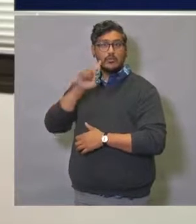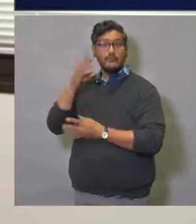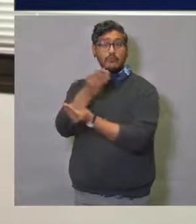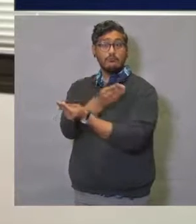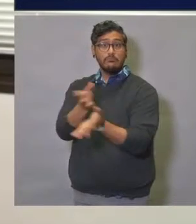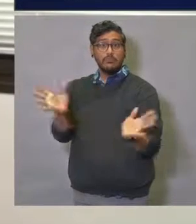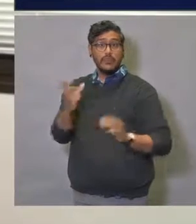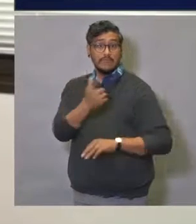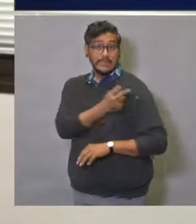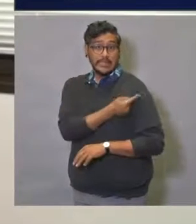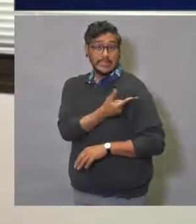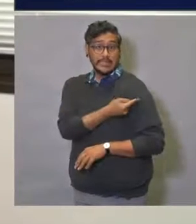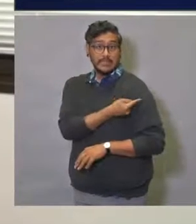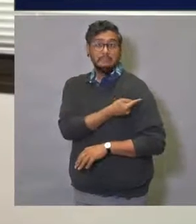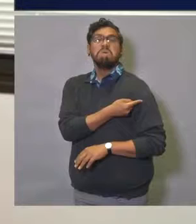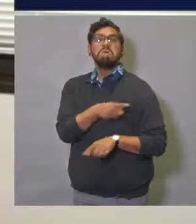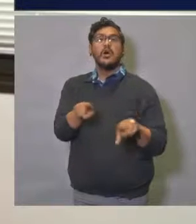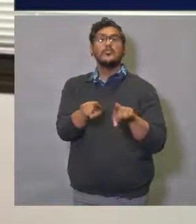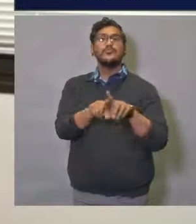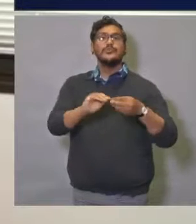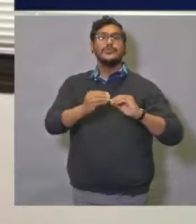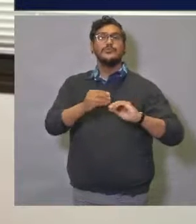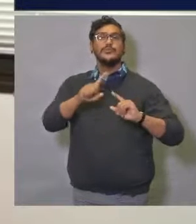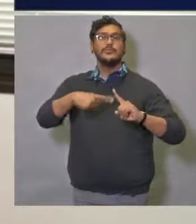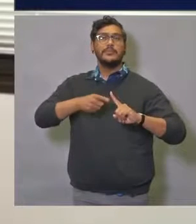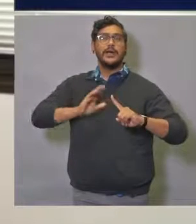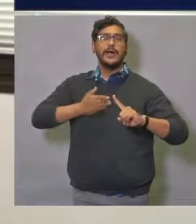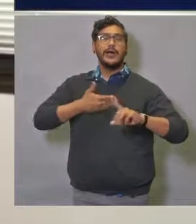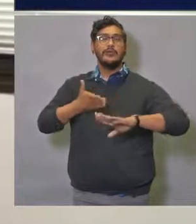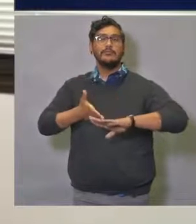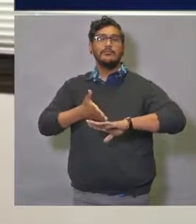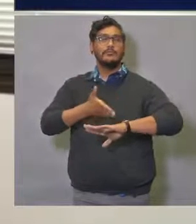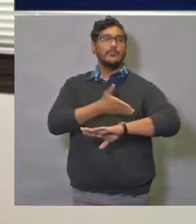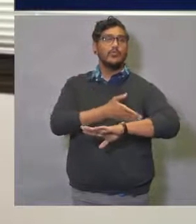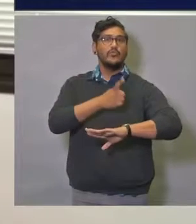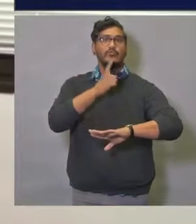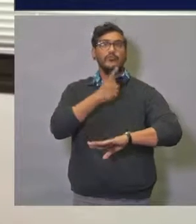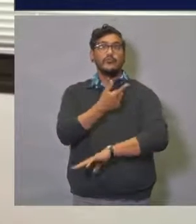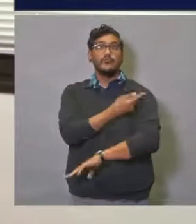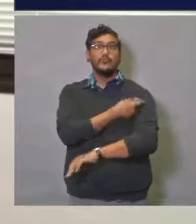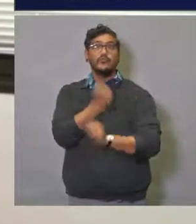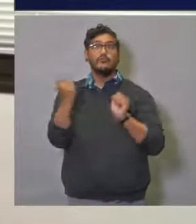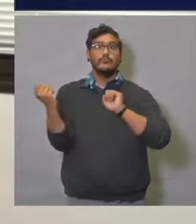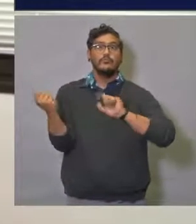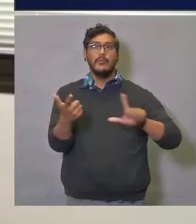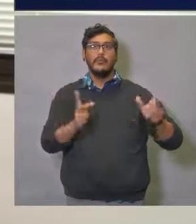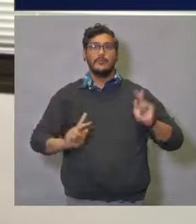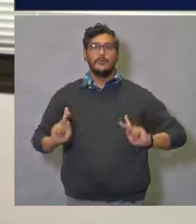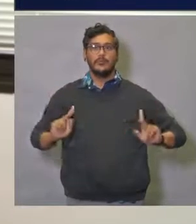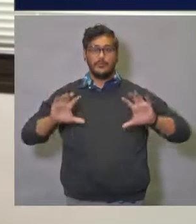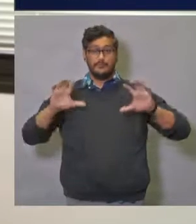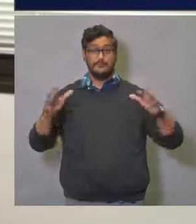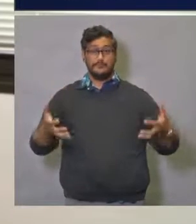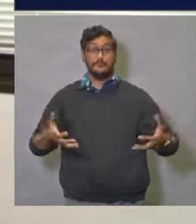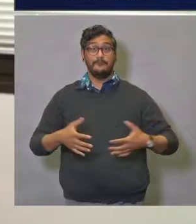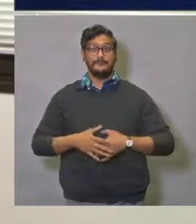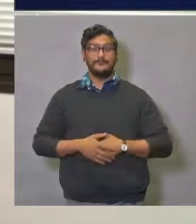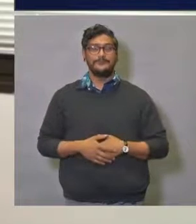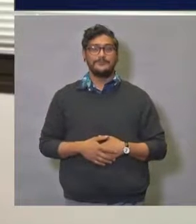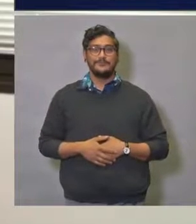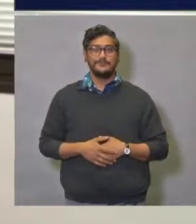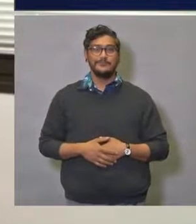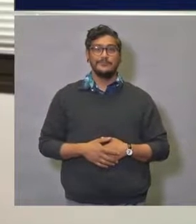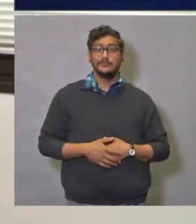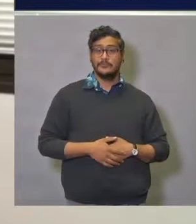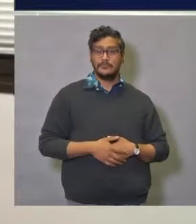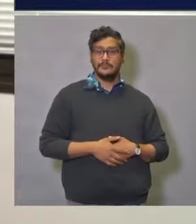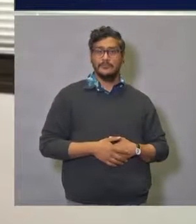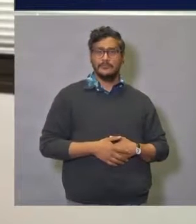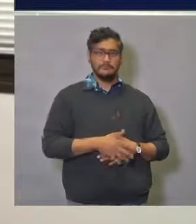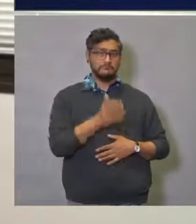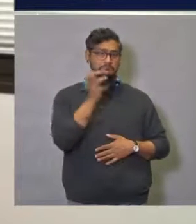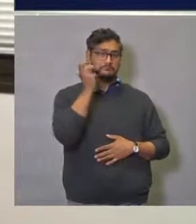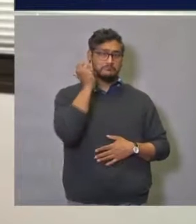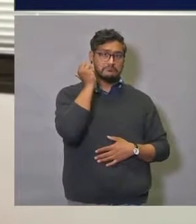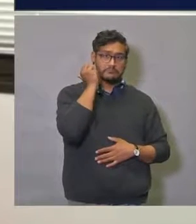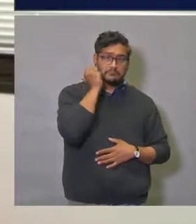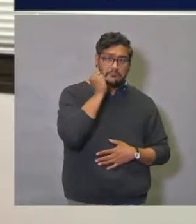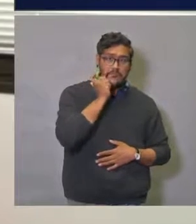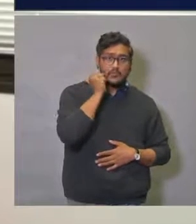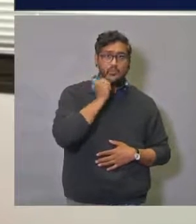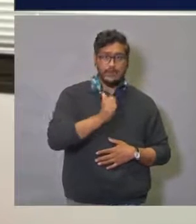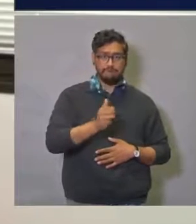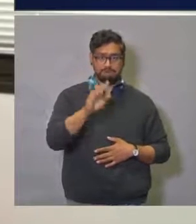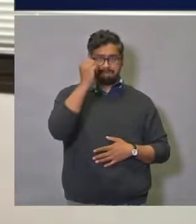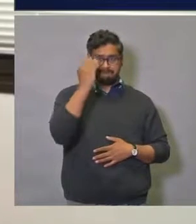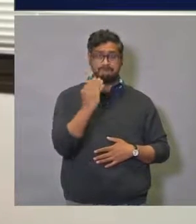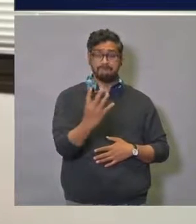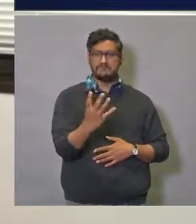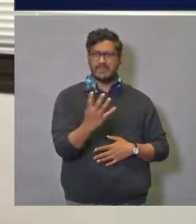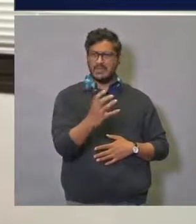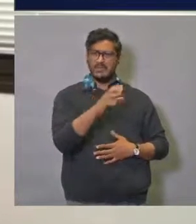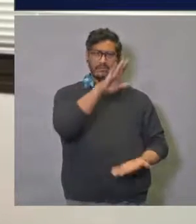FUNCIONARIO DE SALUD.